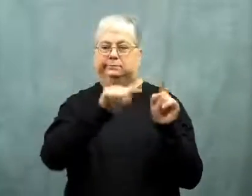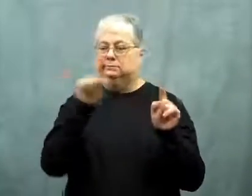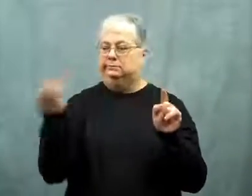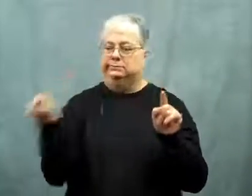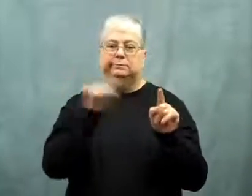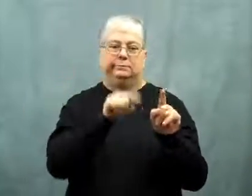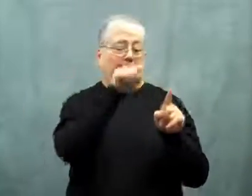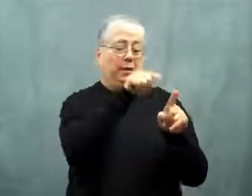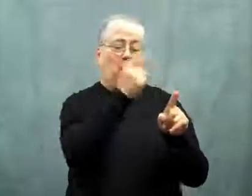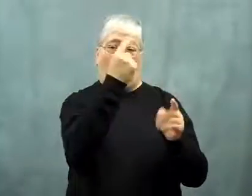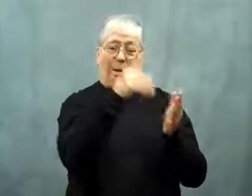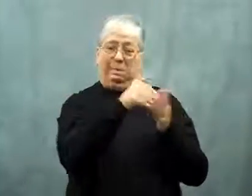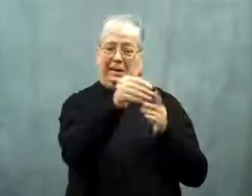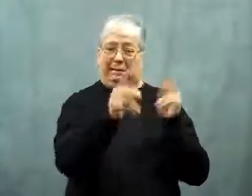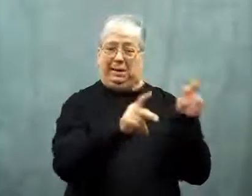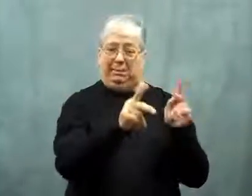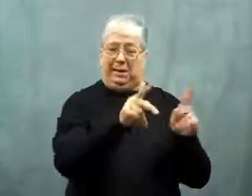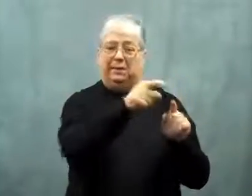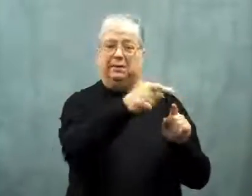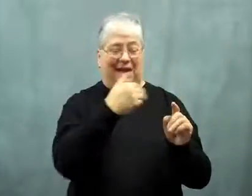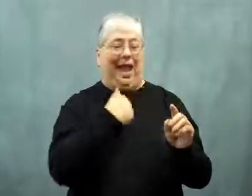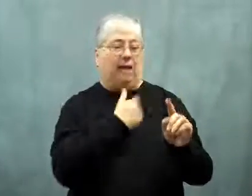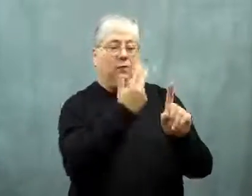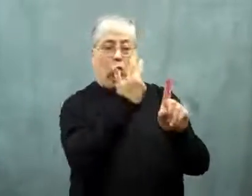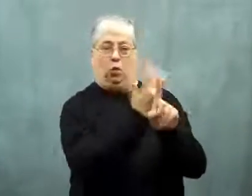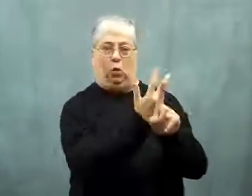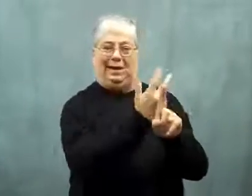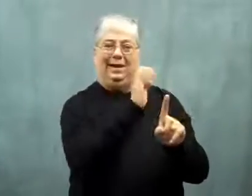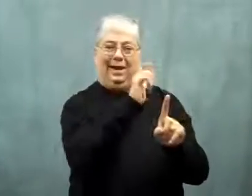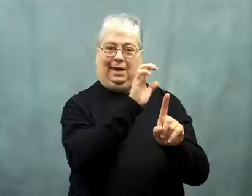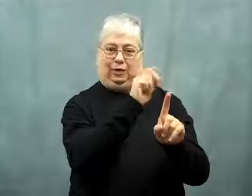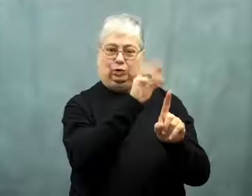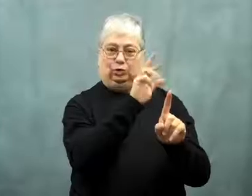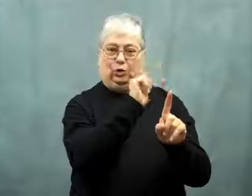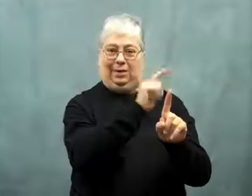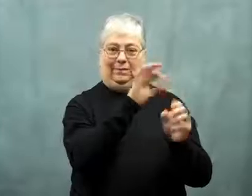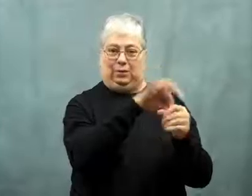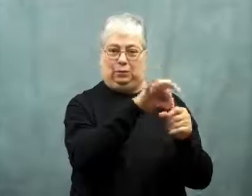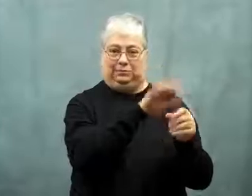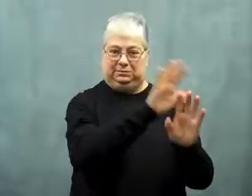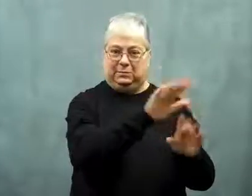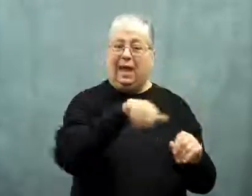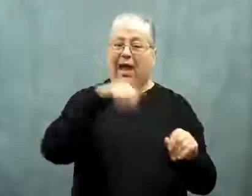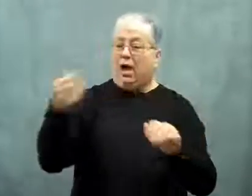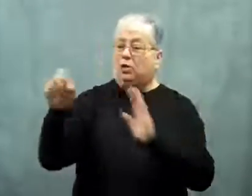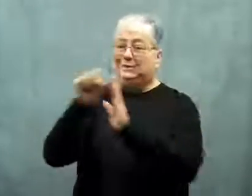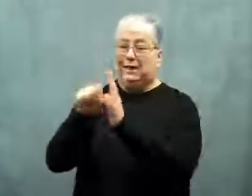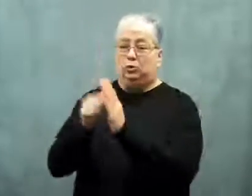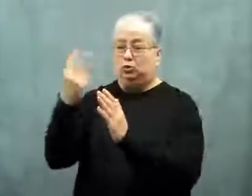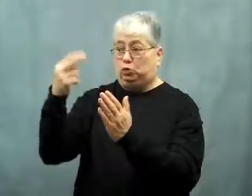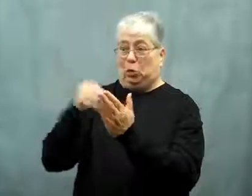Let's say one state has one million people and three electoral votes.